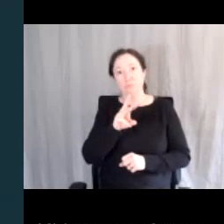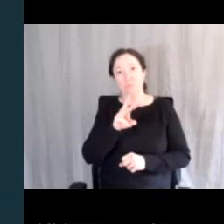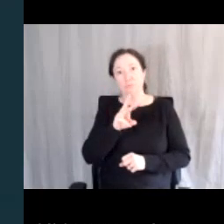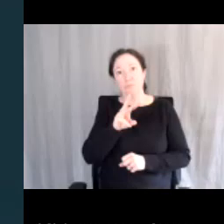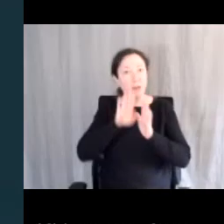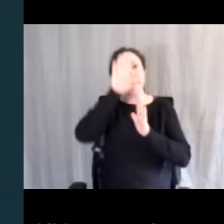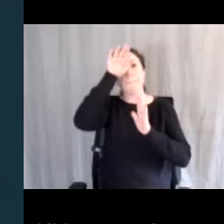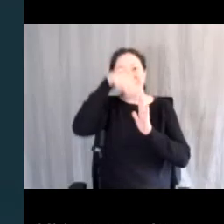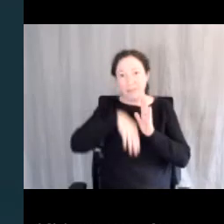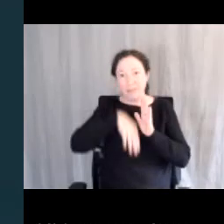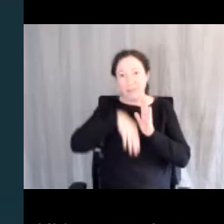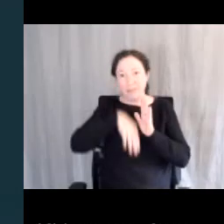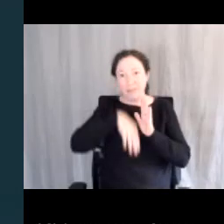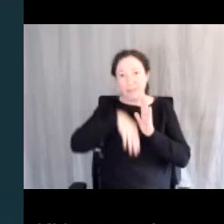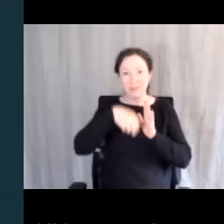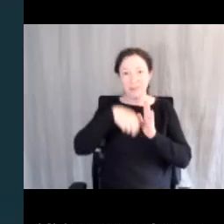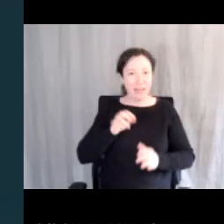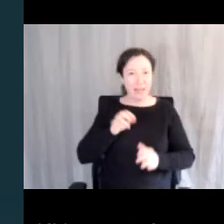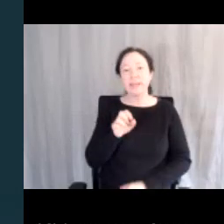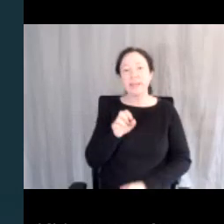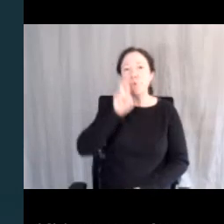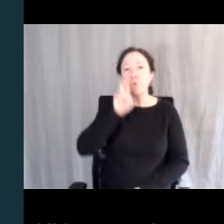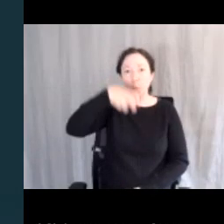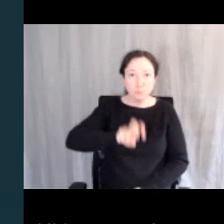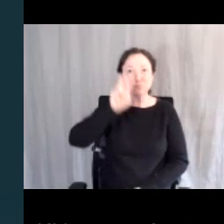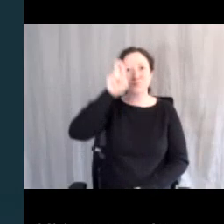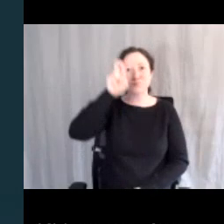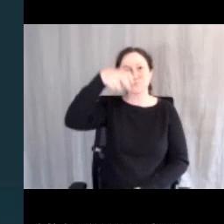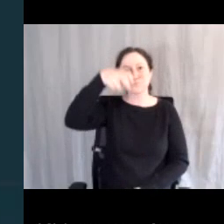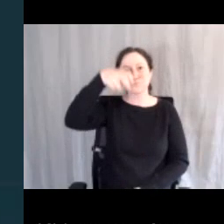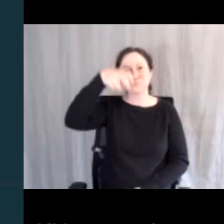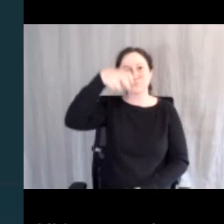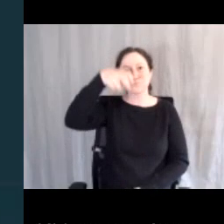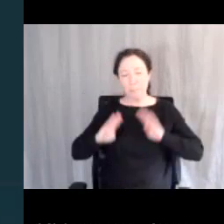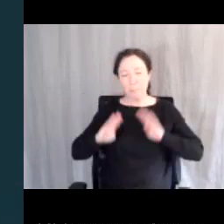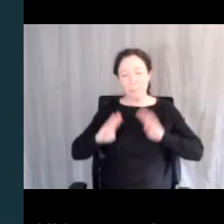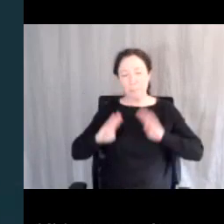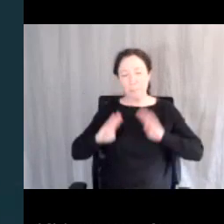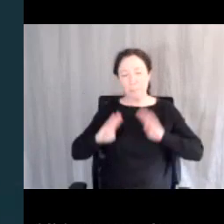So basically like a roller coaster and then your, your biochemistry's feeling that,